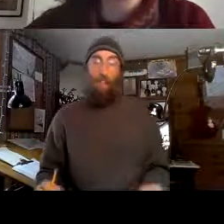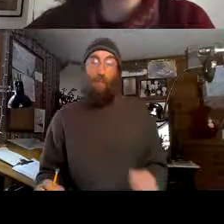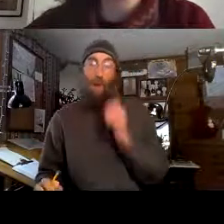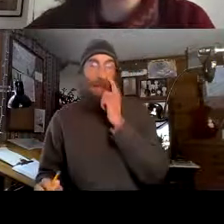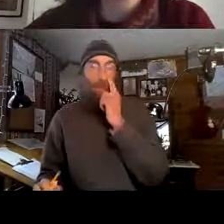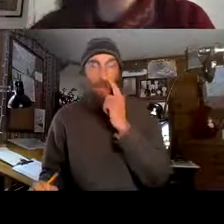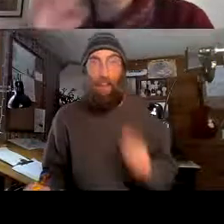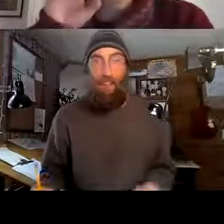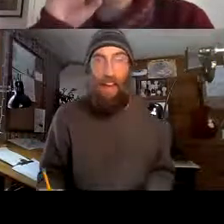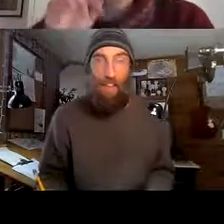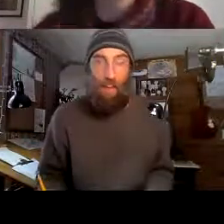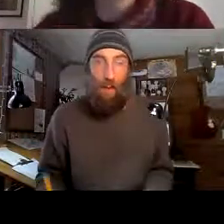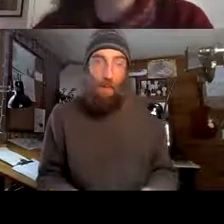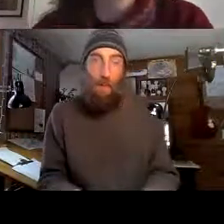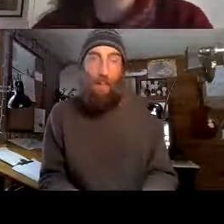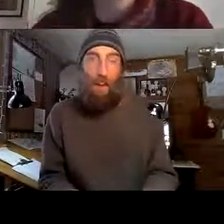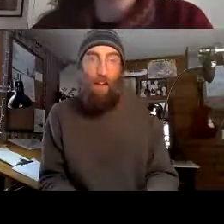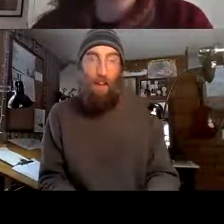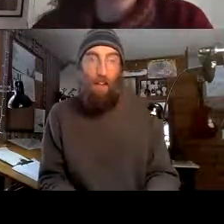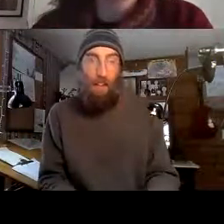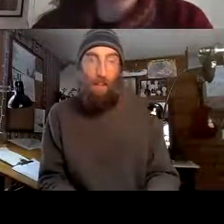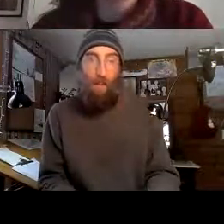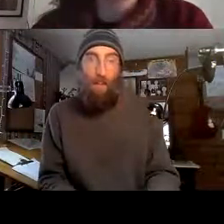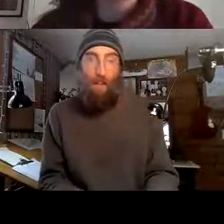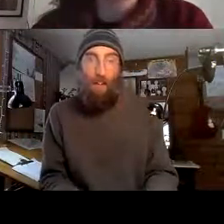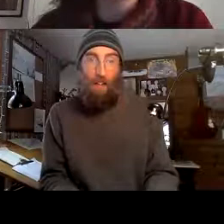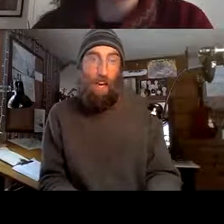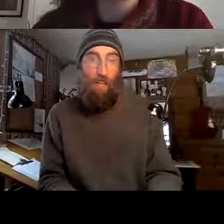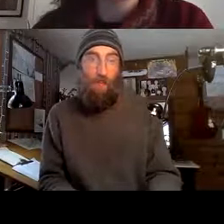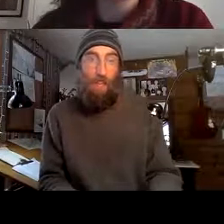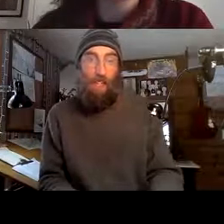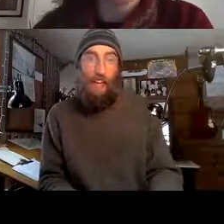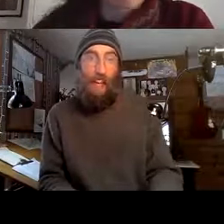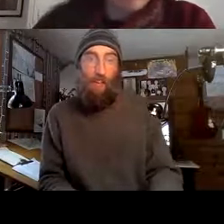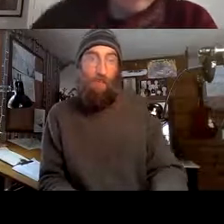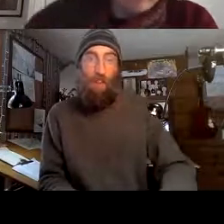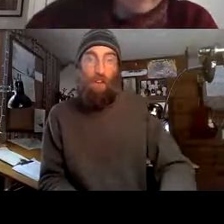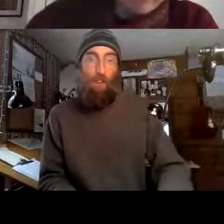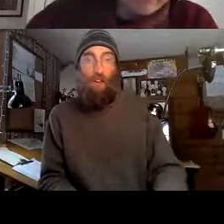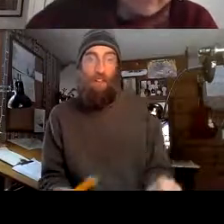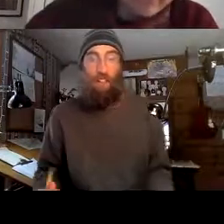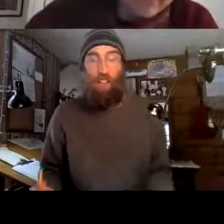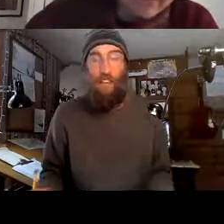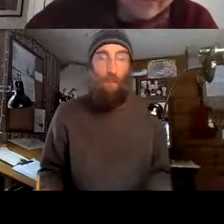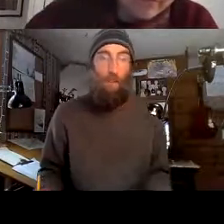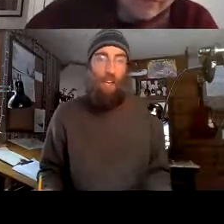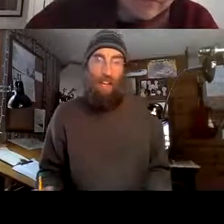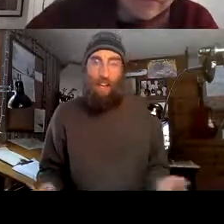and see what happens as as you go. And maybe they all, like, maybe they all live in a house with this cat, who draws stories in a sketchbook, and this